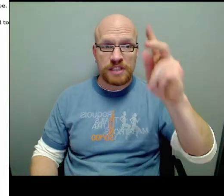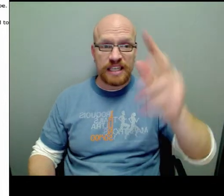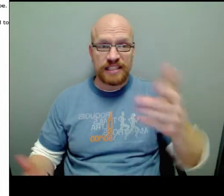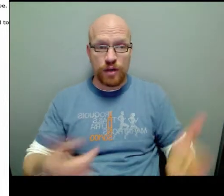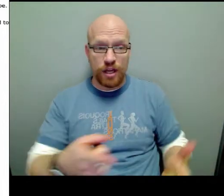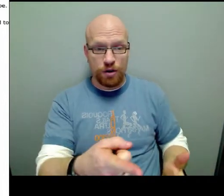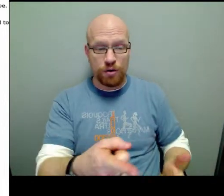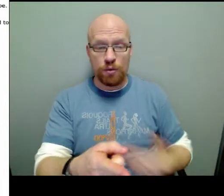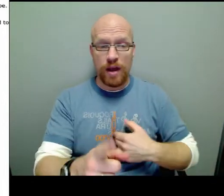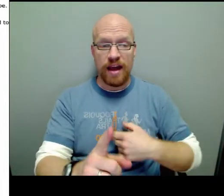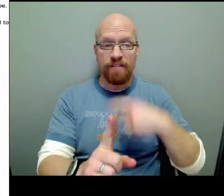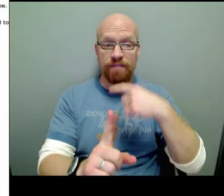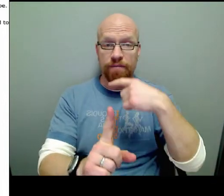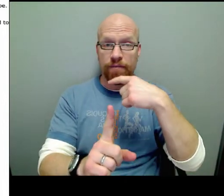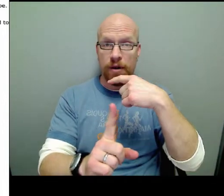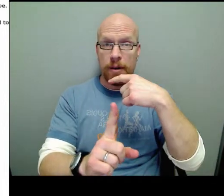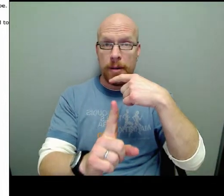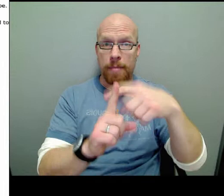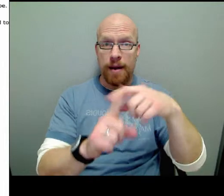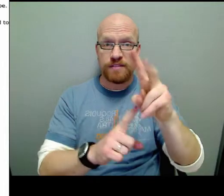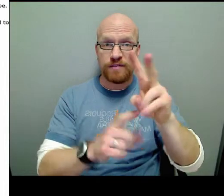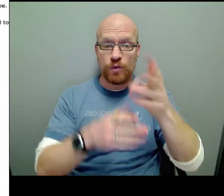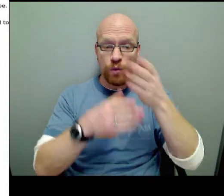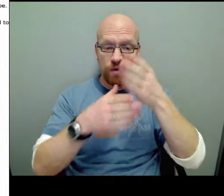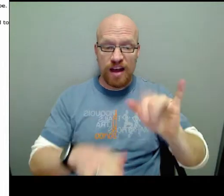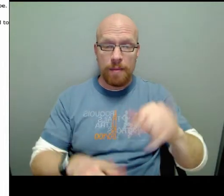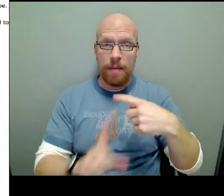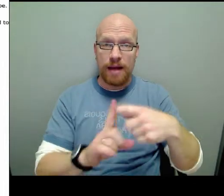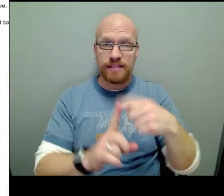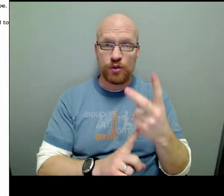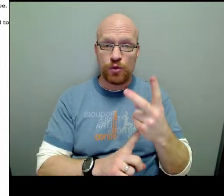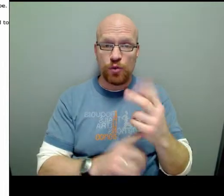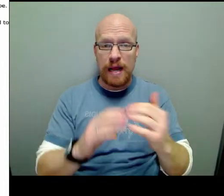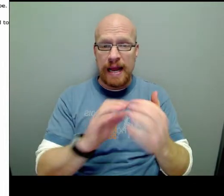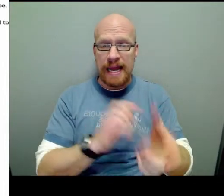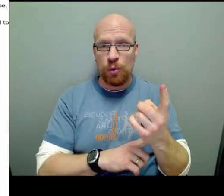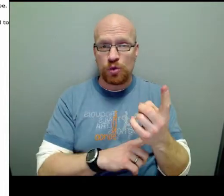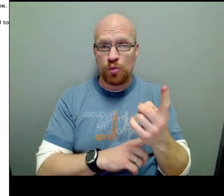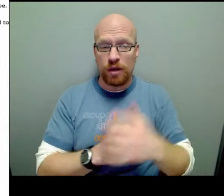Okay, so here we have positive 2 divided by positive 2 equals 1.